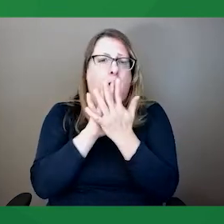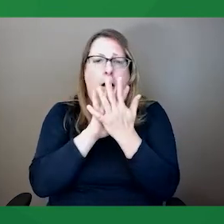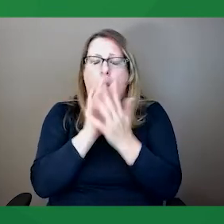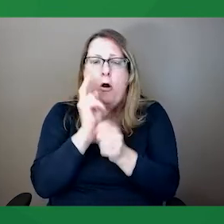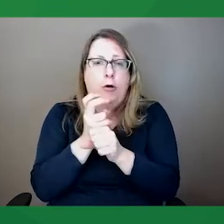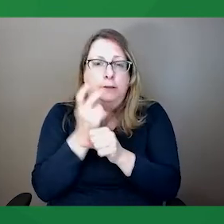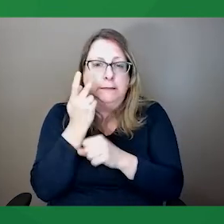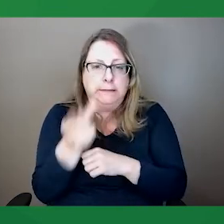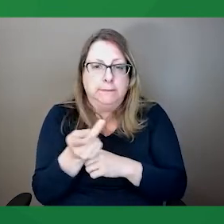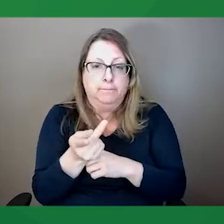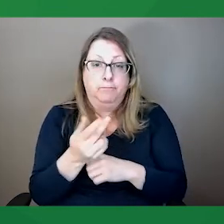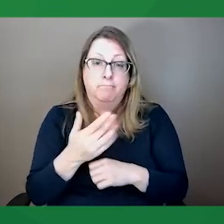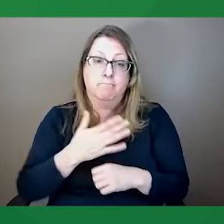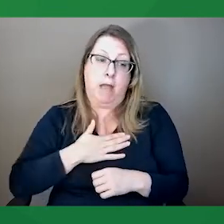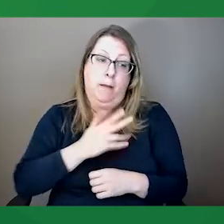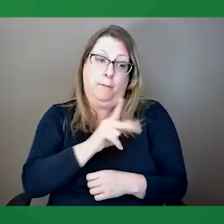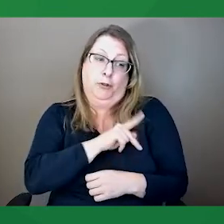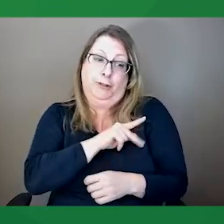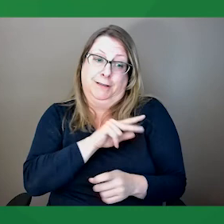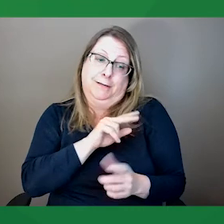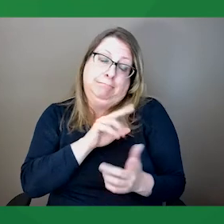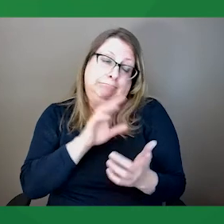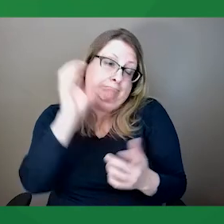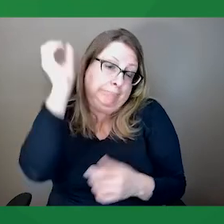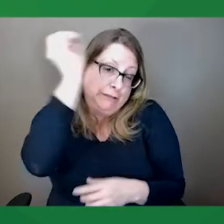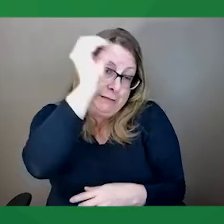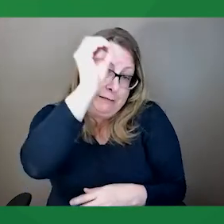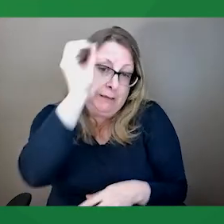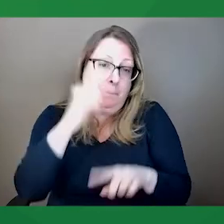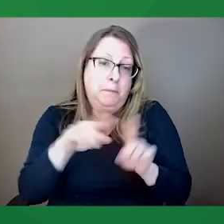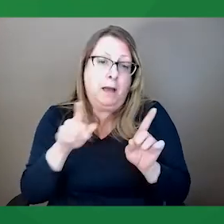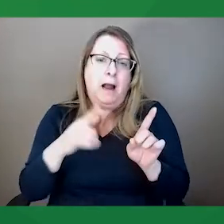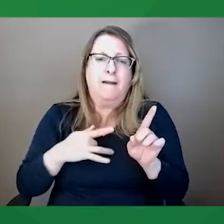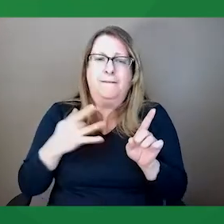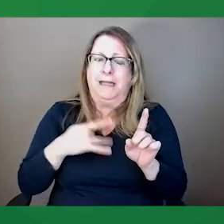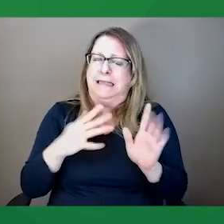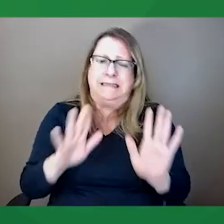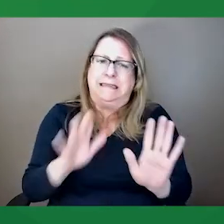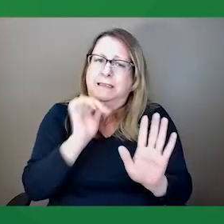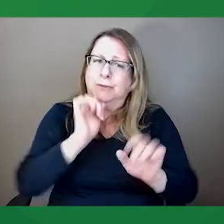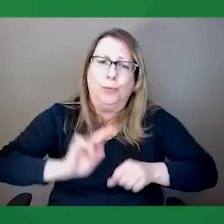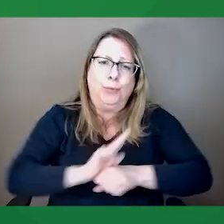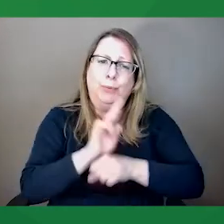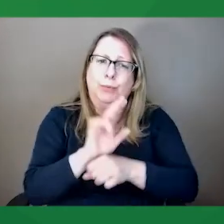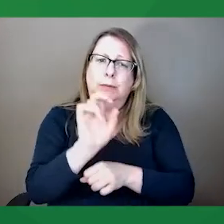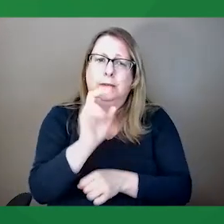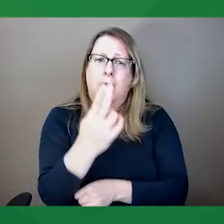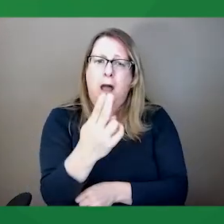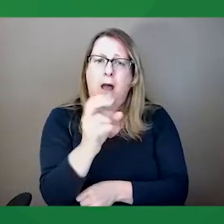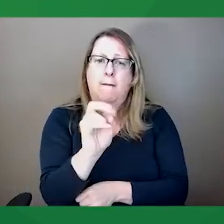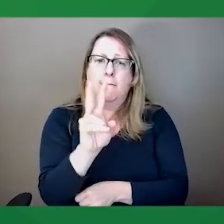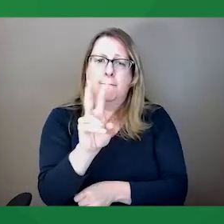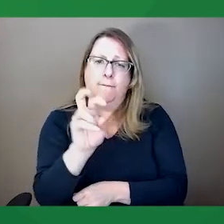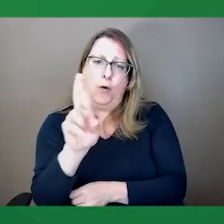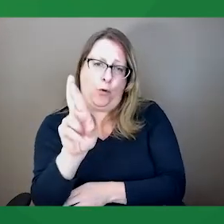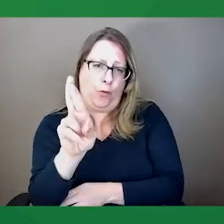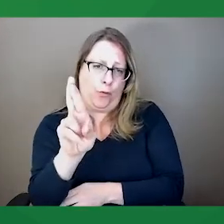They are and could be really distracting. So this is a personal bias, but I'm really proponent to not use hover,